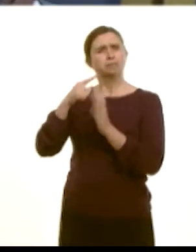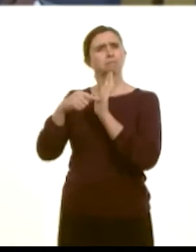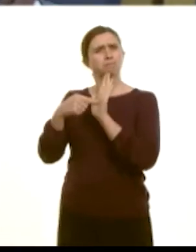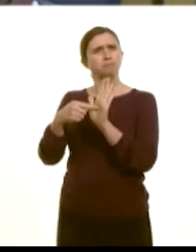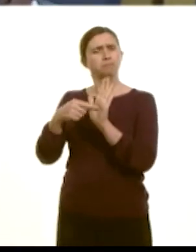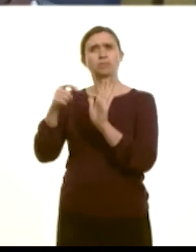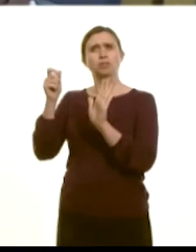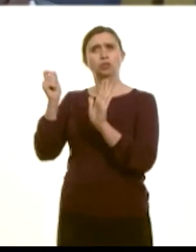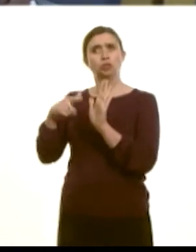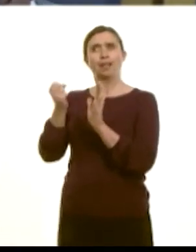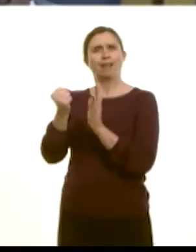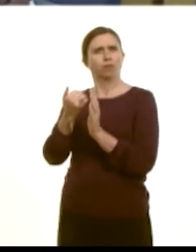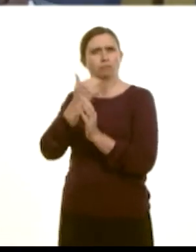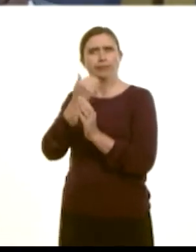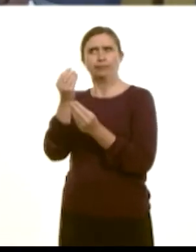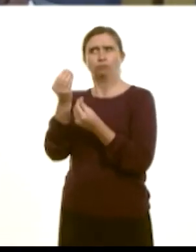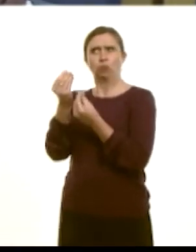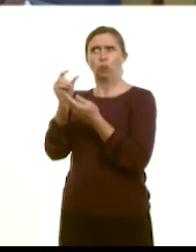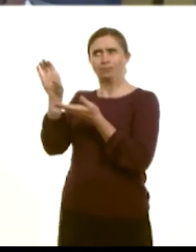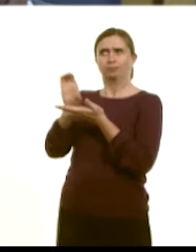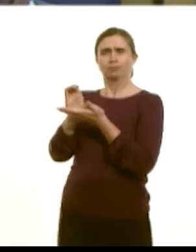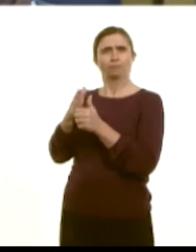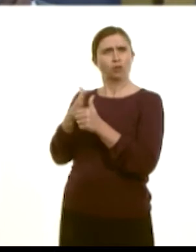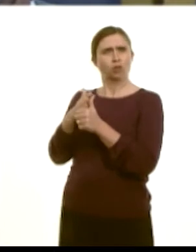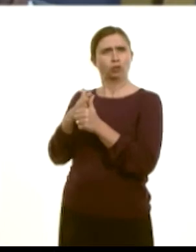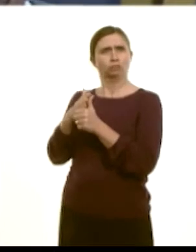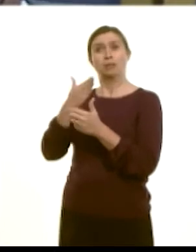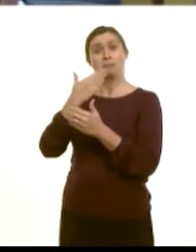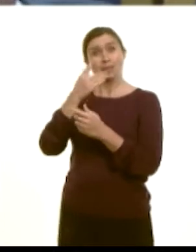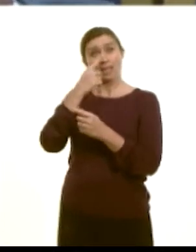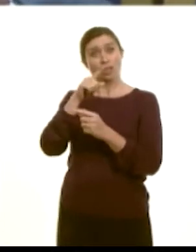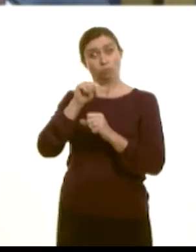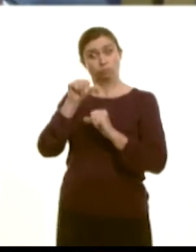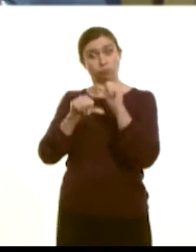providing adequate resources. So, will you, as a Government, put in train this process of discussing with teachers and